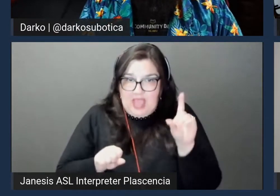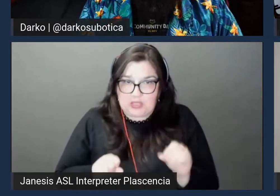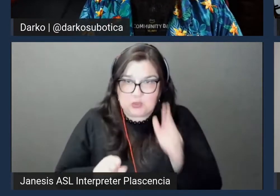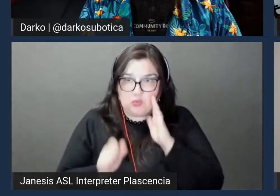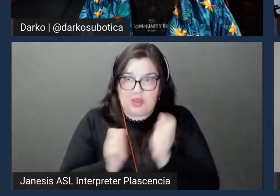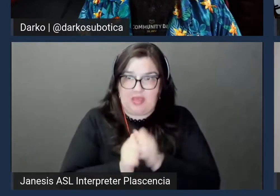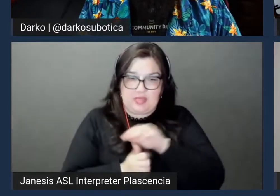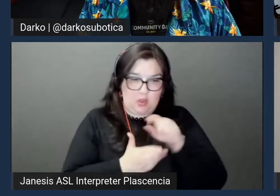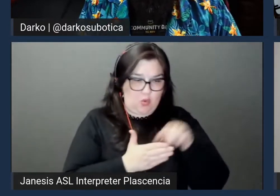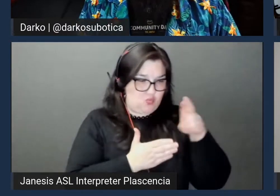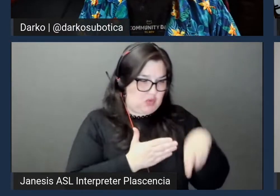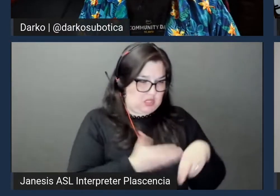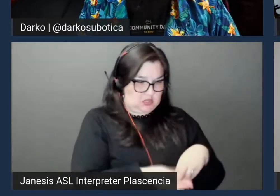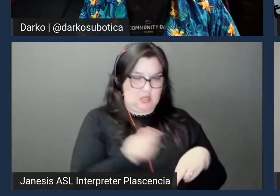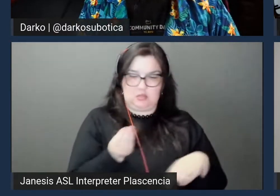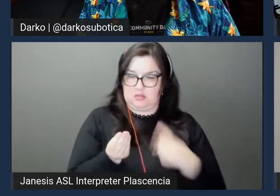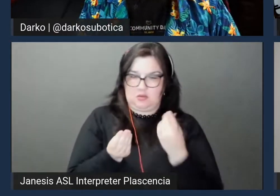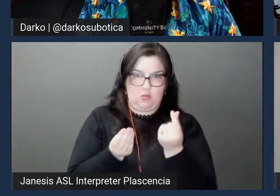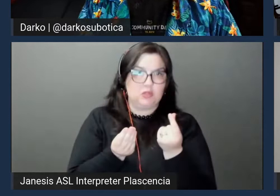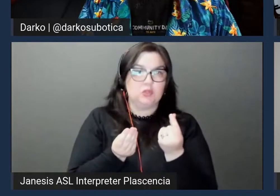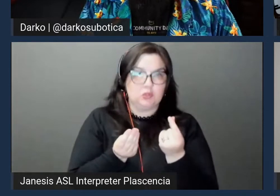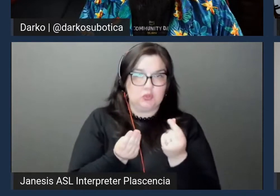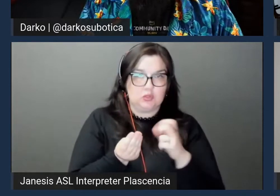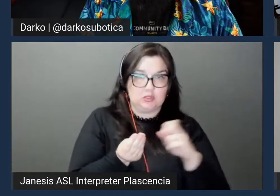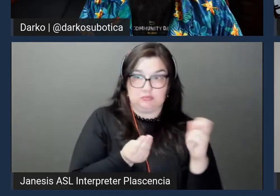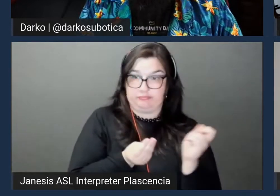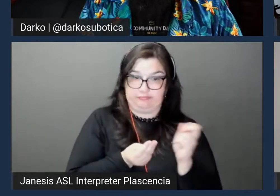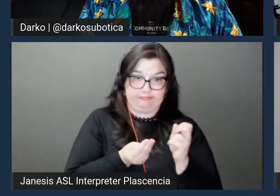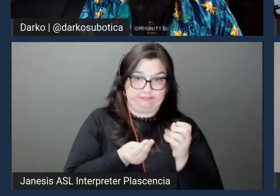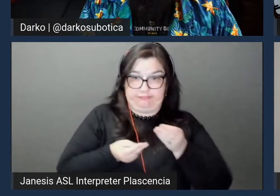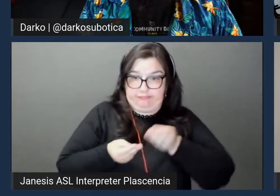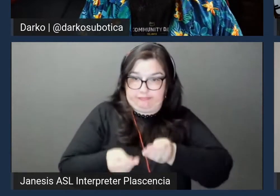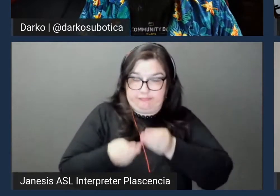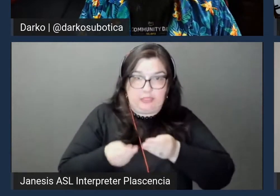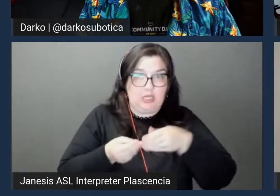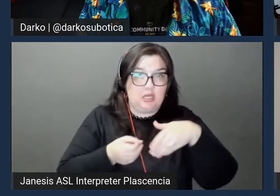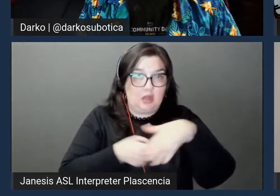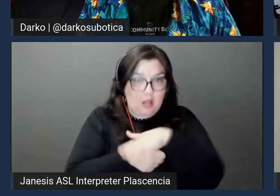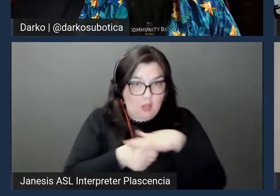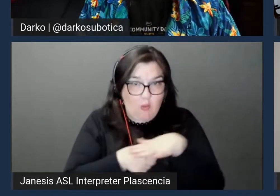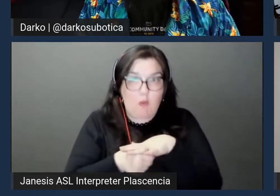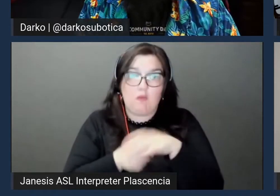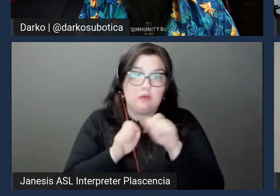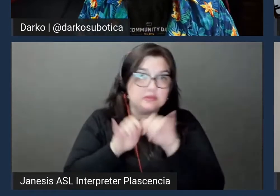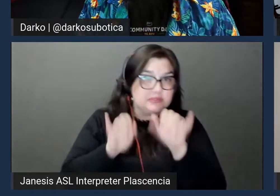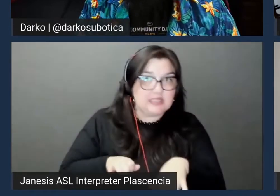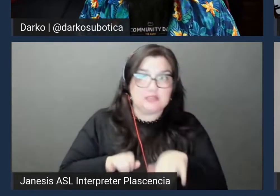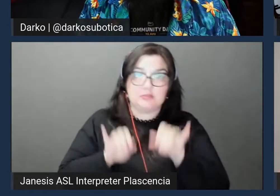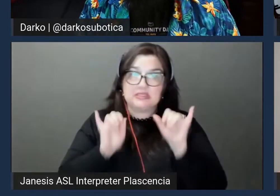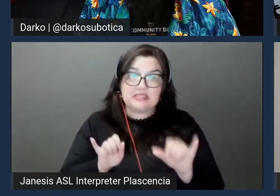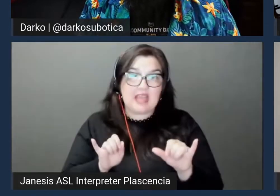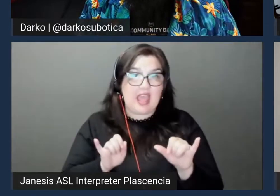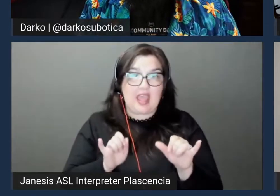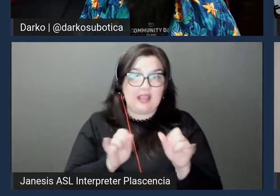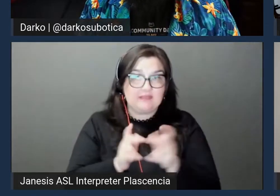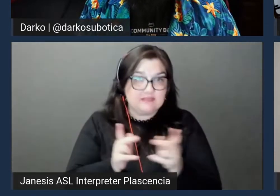So if they want to feed the inference results to some other system that's locally in their same facility or plant, that's great, they can do that.